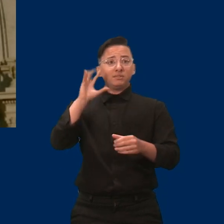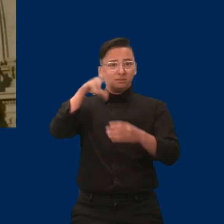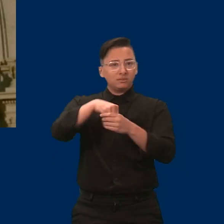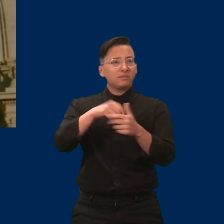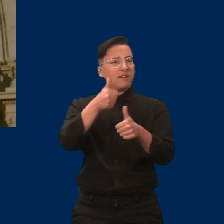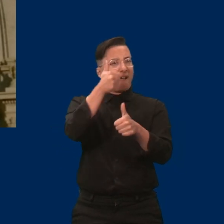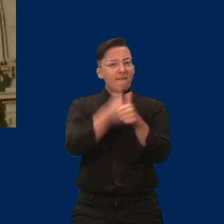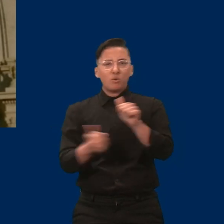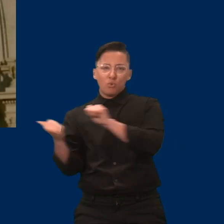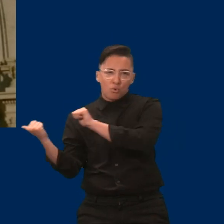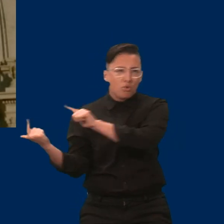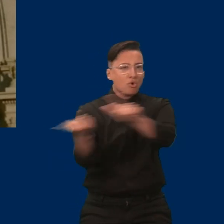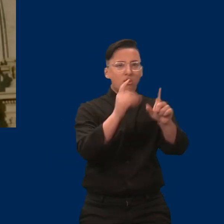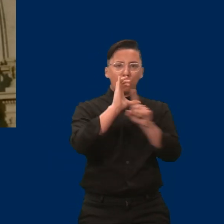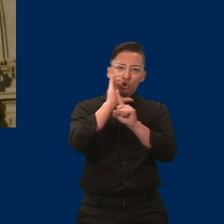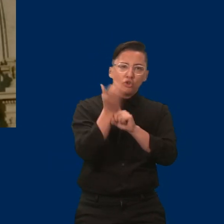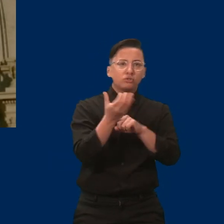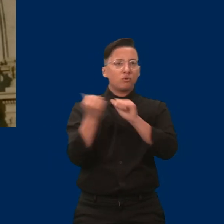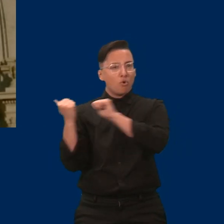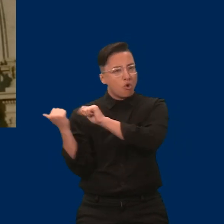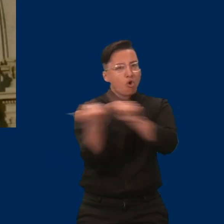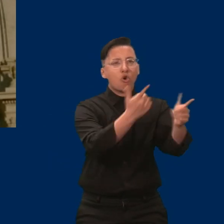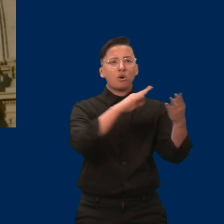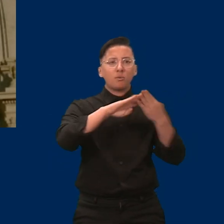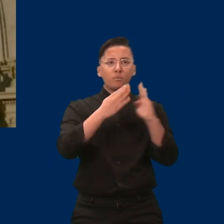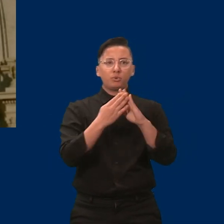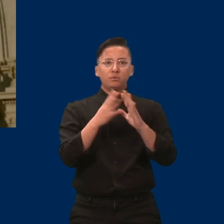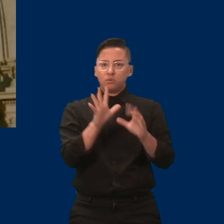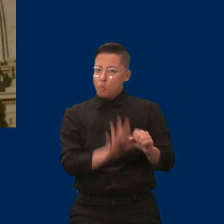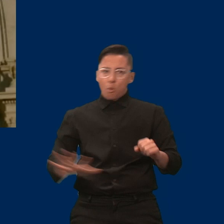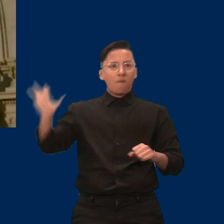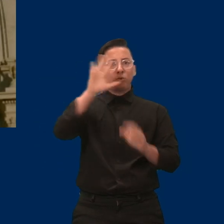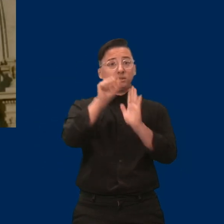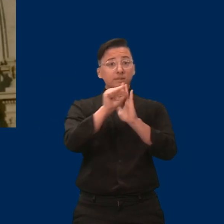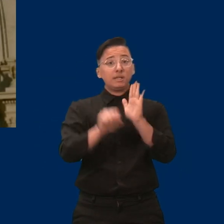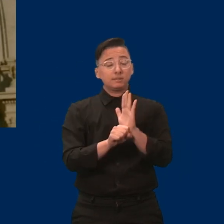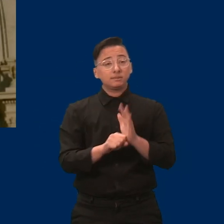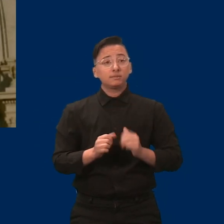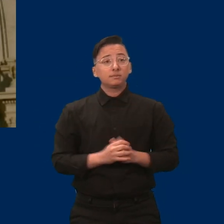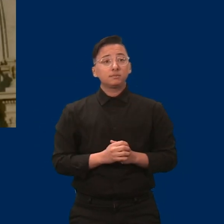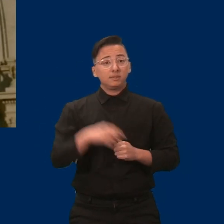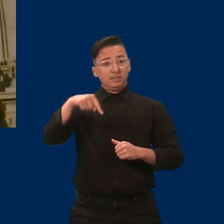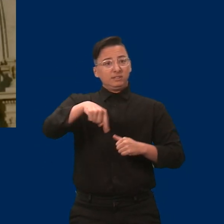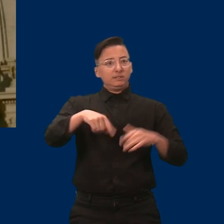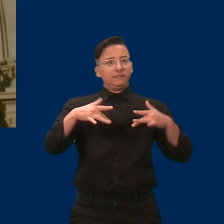and in every part of our state. We designed the event today to feature citizen advocates